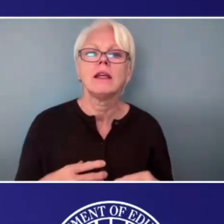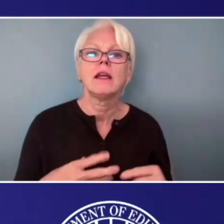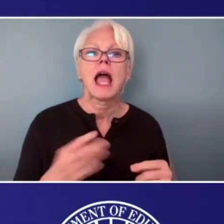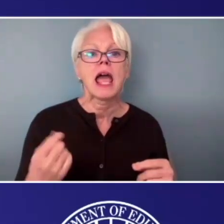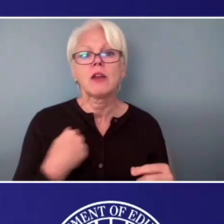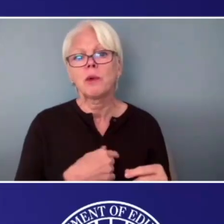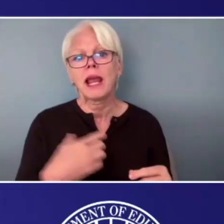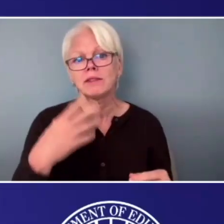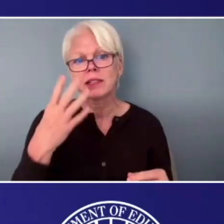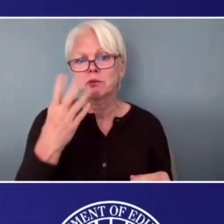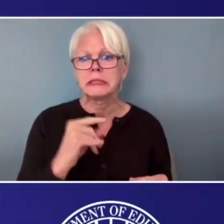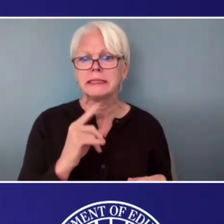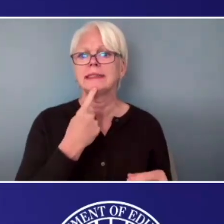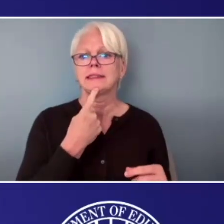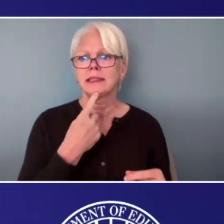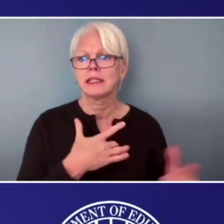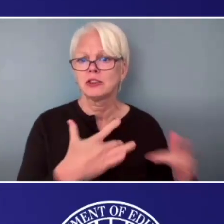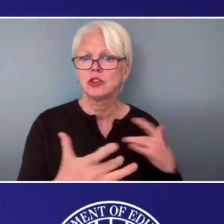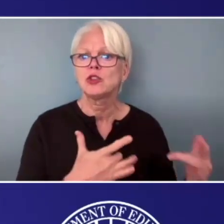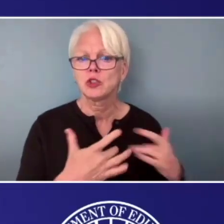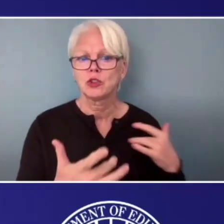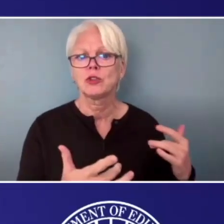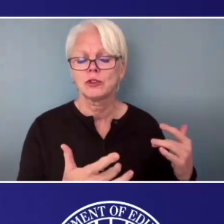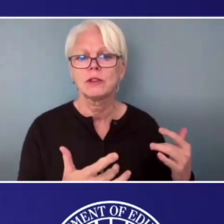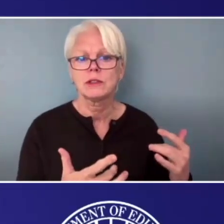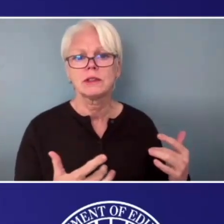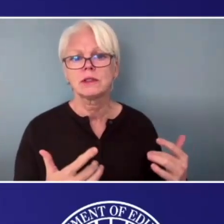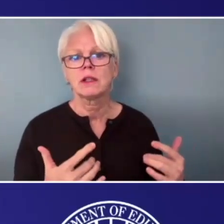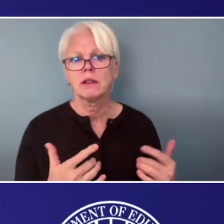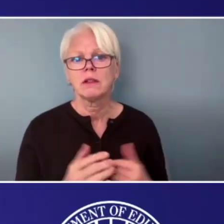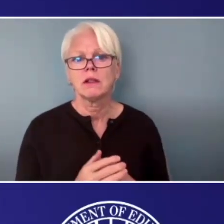significant concerns related to the costs